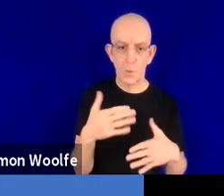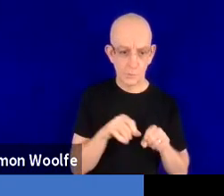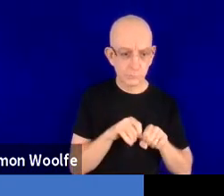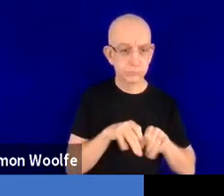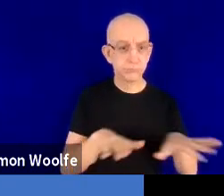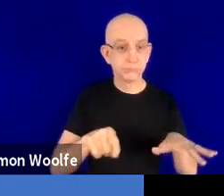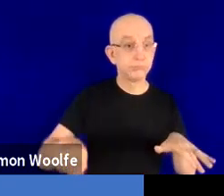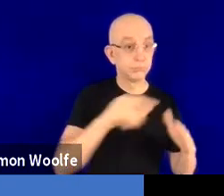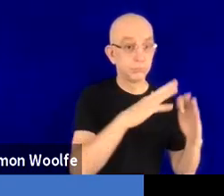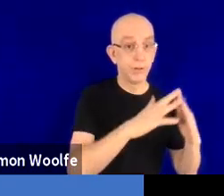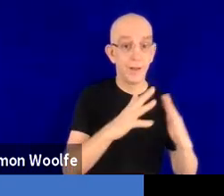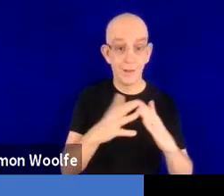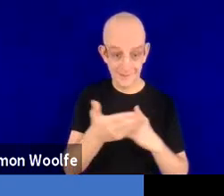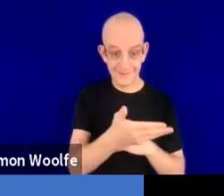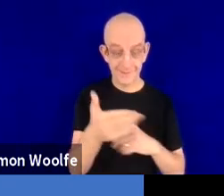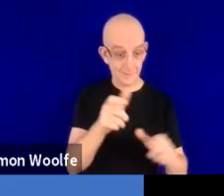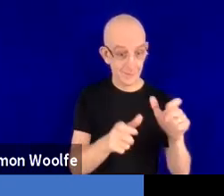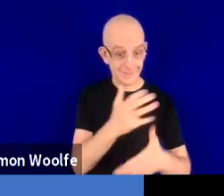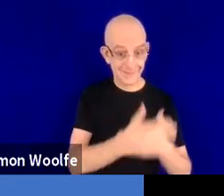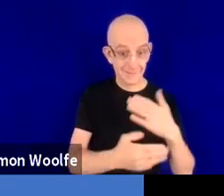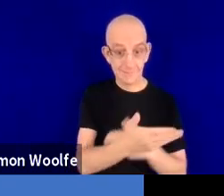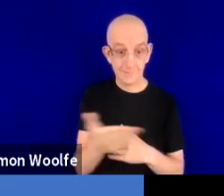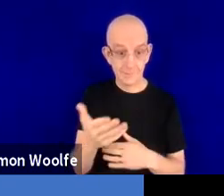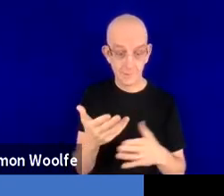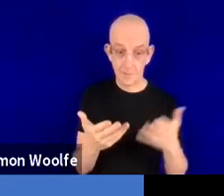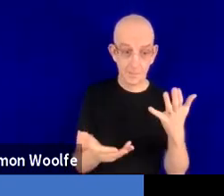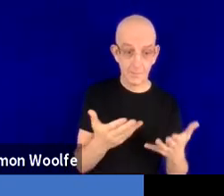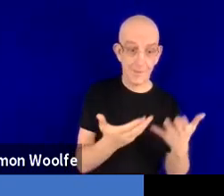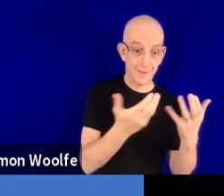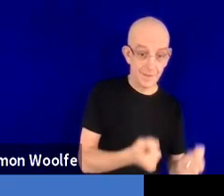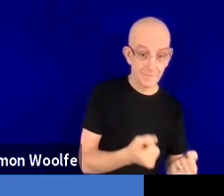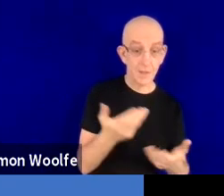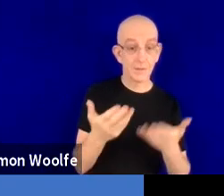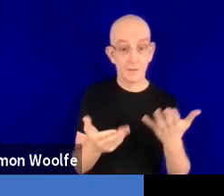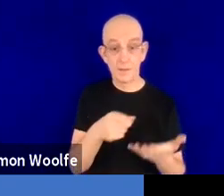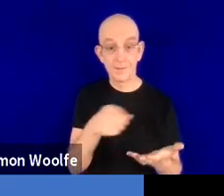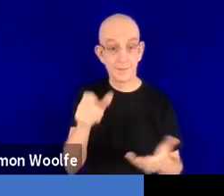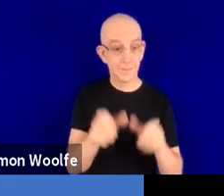which again, raises a question around household benefits, the extent to which